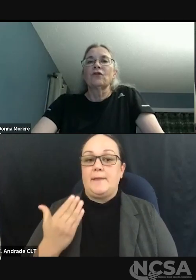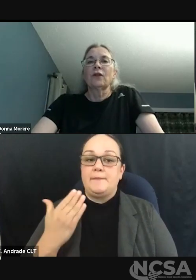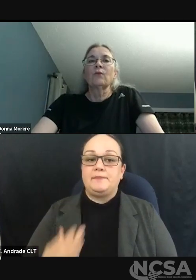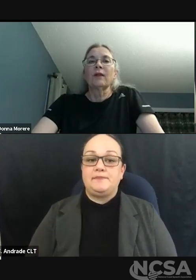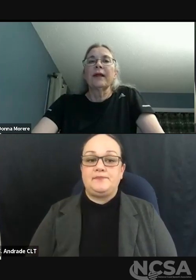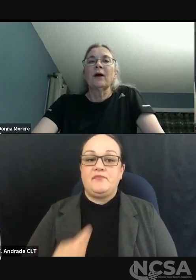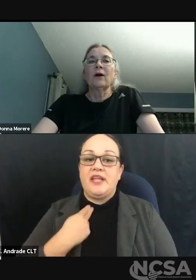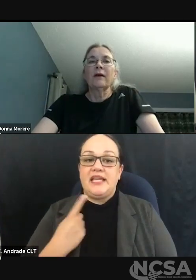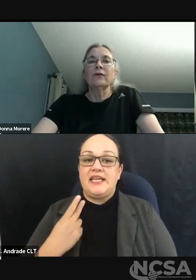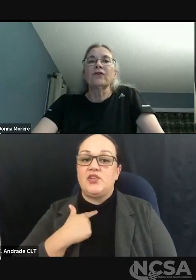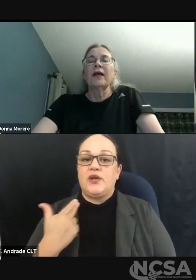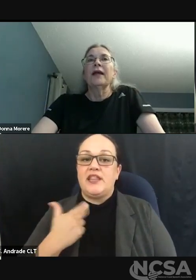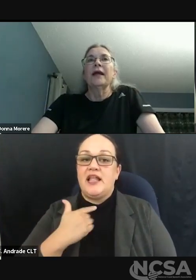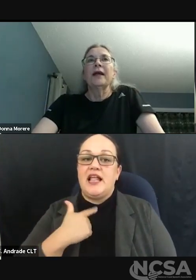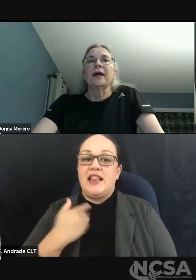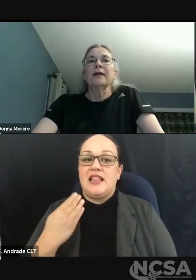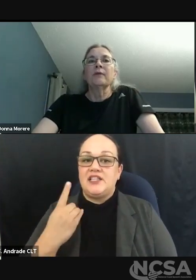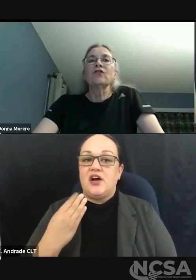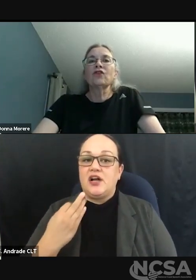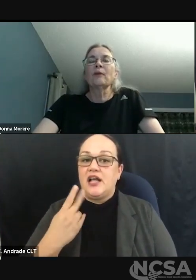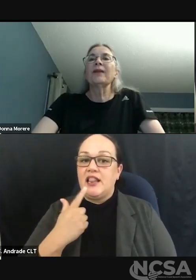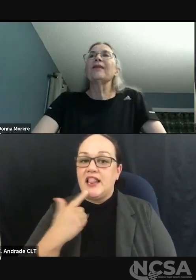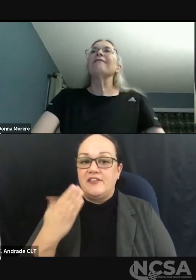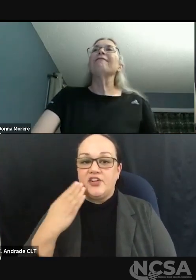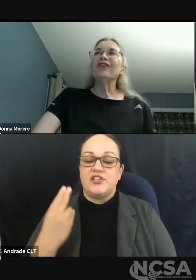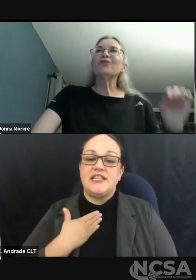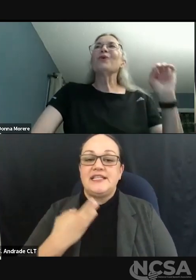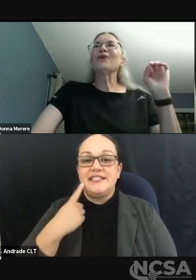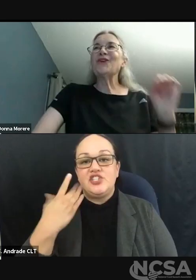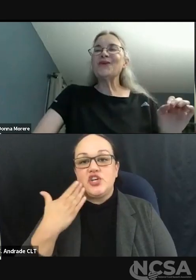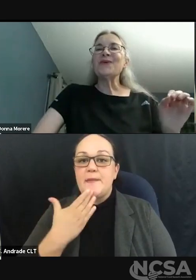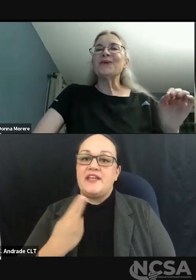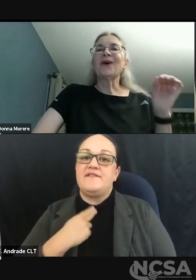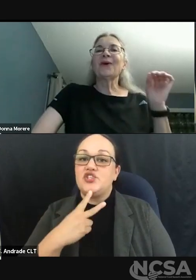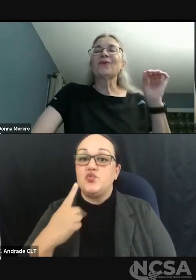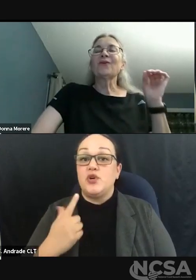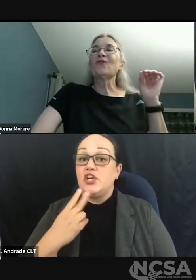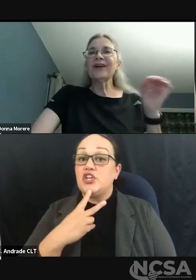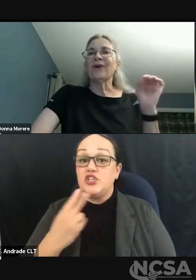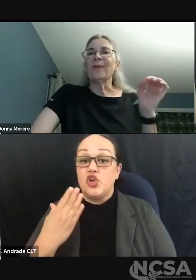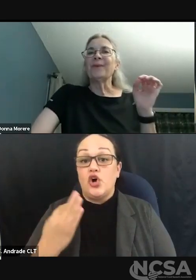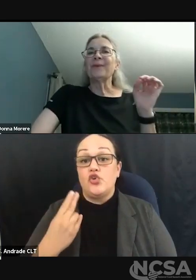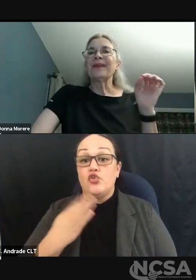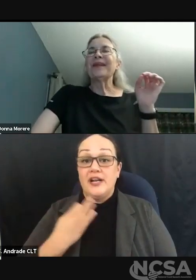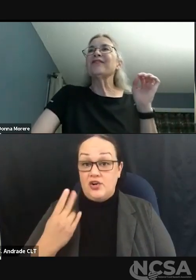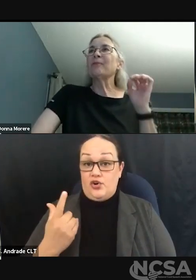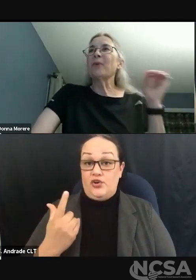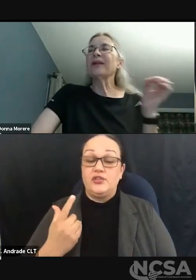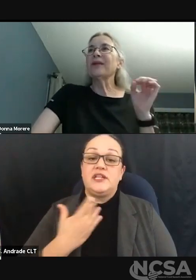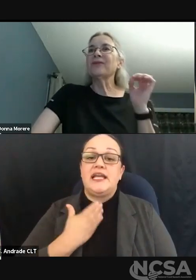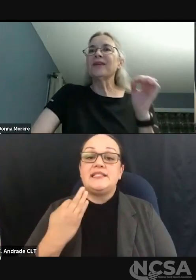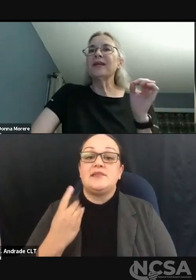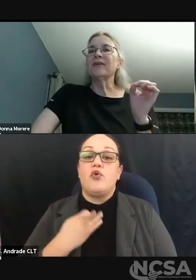kids with Landau-Kleffner, and it was determined that visual cues are critical in supporting those kids